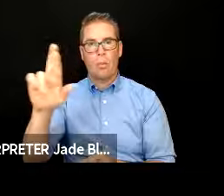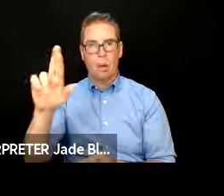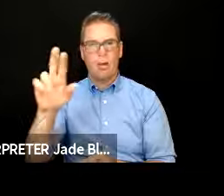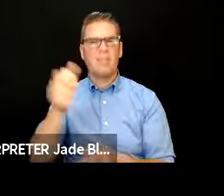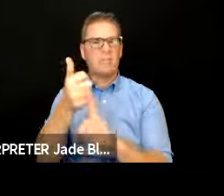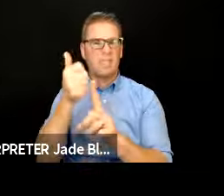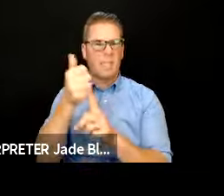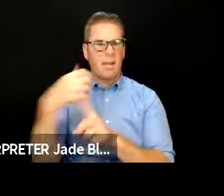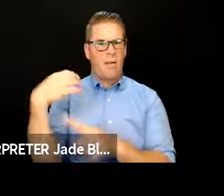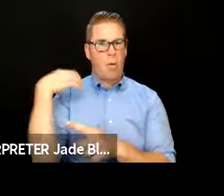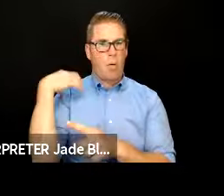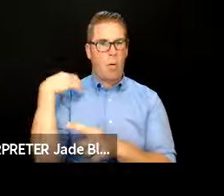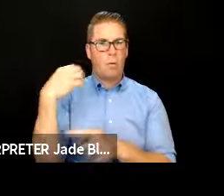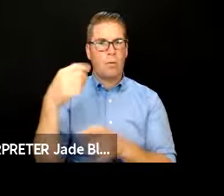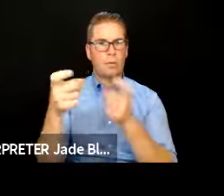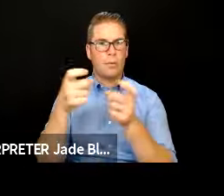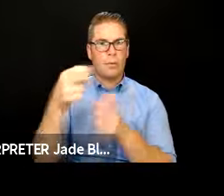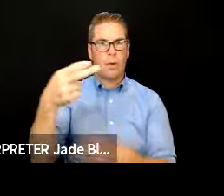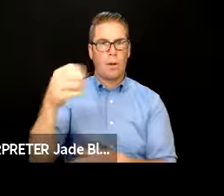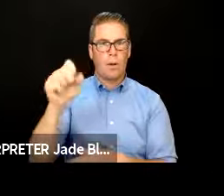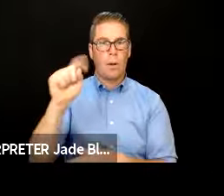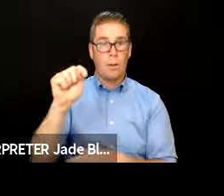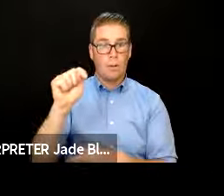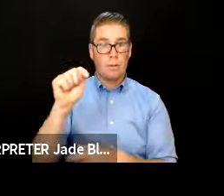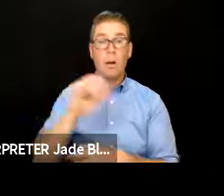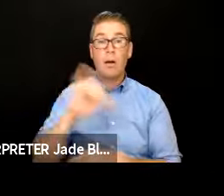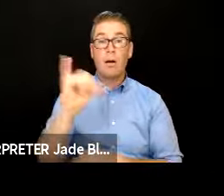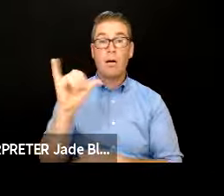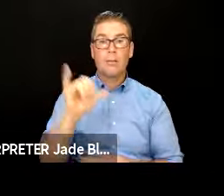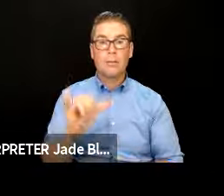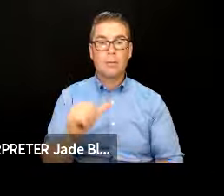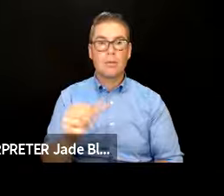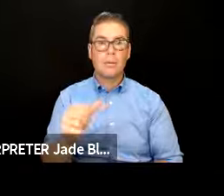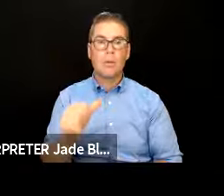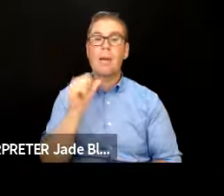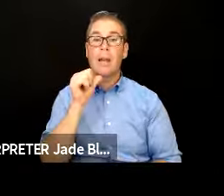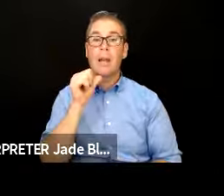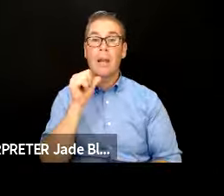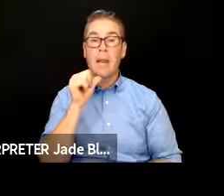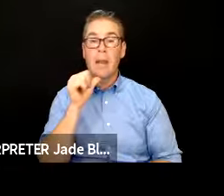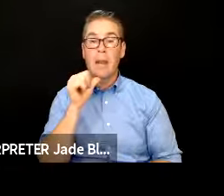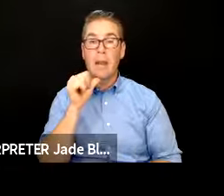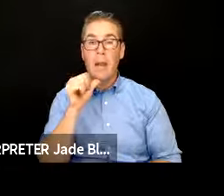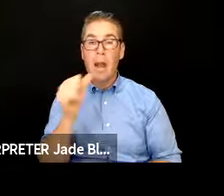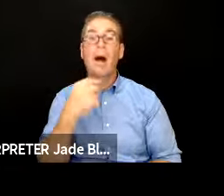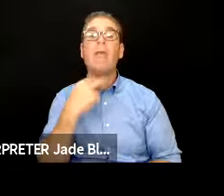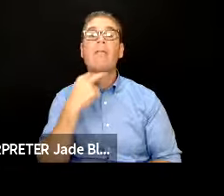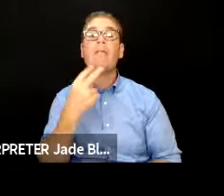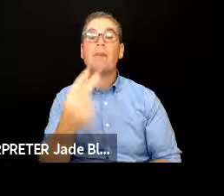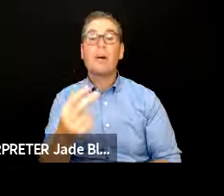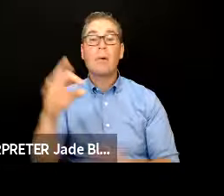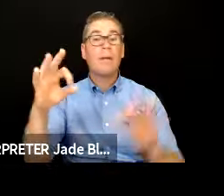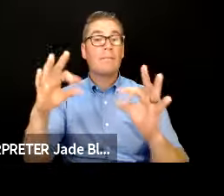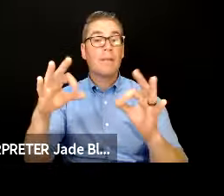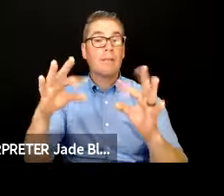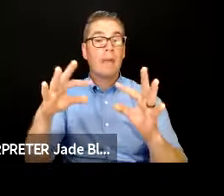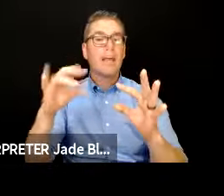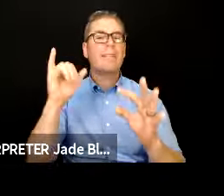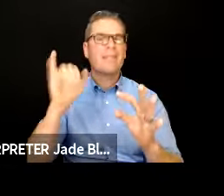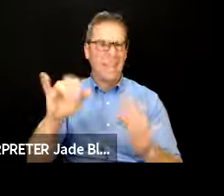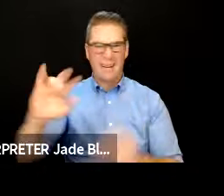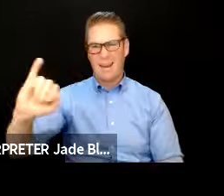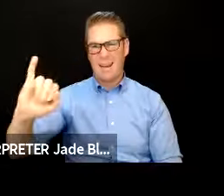By default polling is also disabled so if you want to use polling you will have to enable it for it to appear on your Zoom meeting control tool bar as the host then.